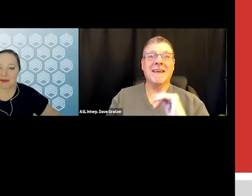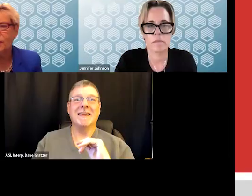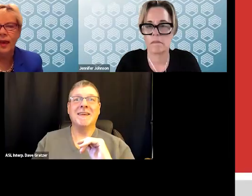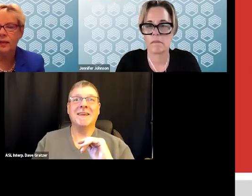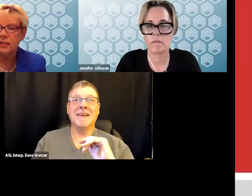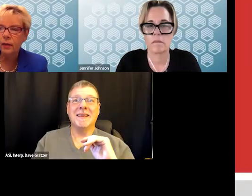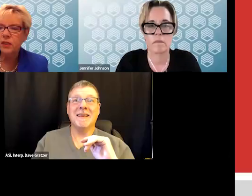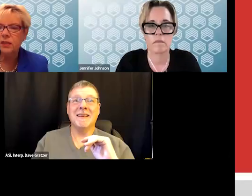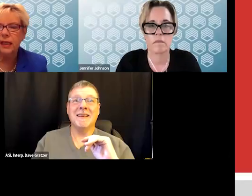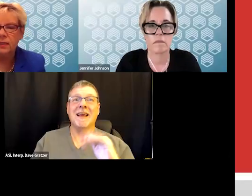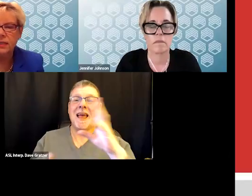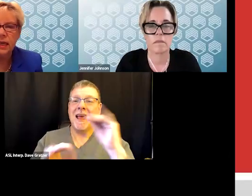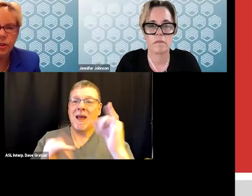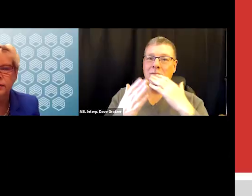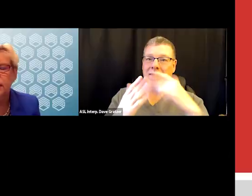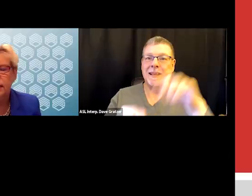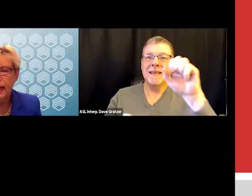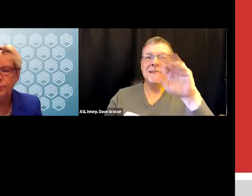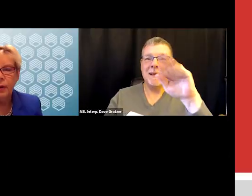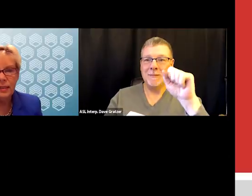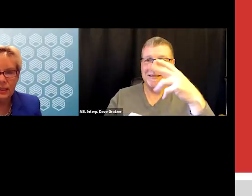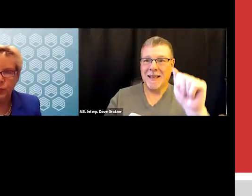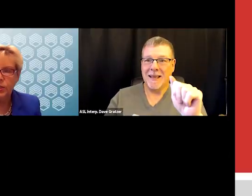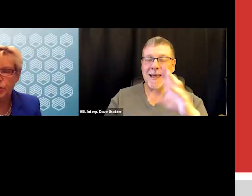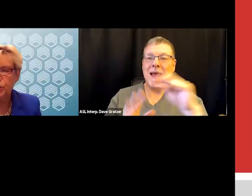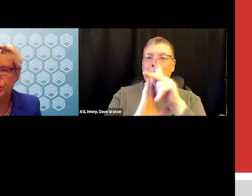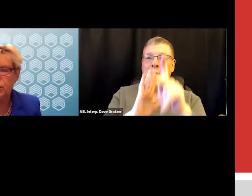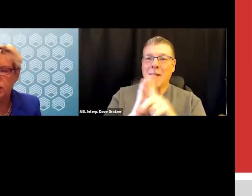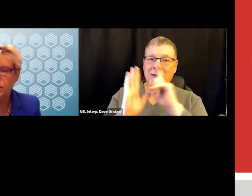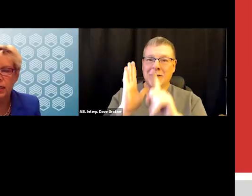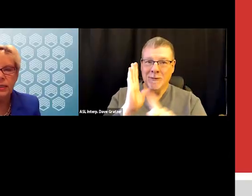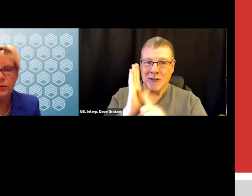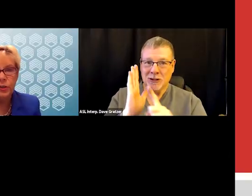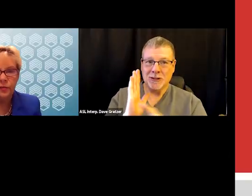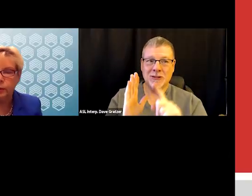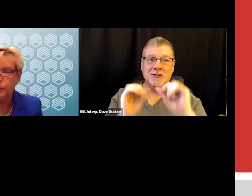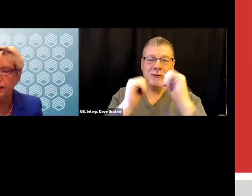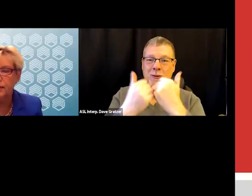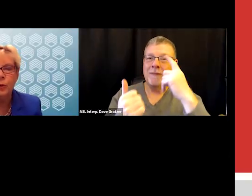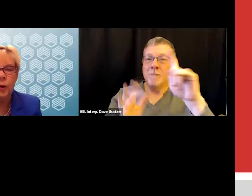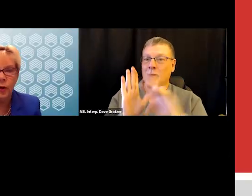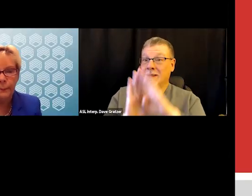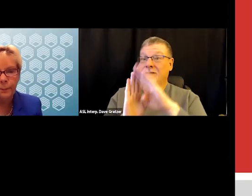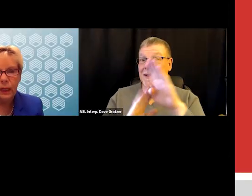I also wanna thank SAMHSA's GAINS Center and Policy Research Associates for developing this program.